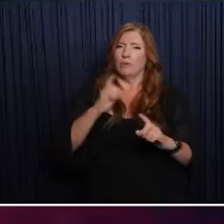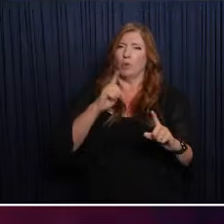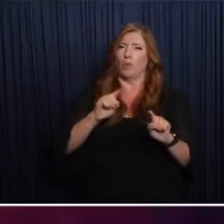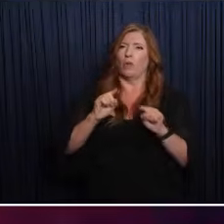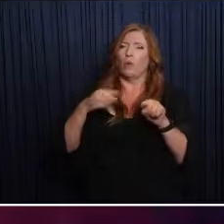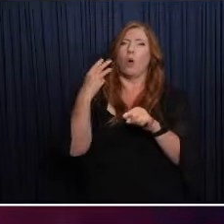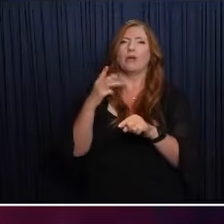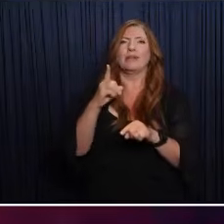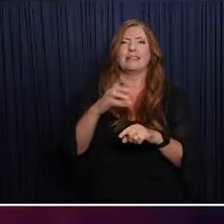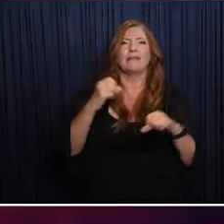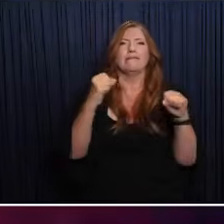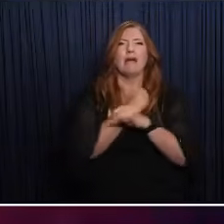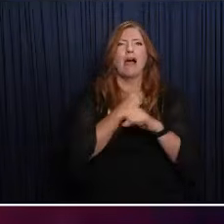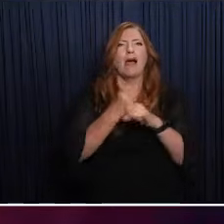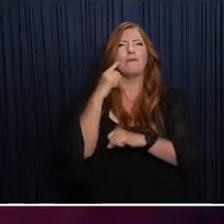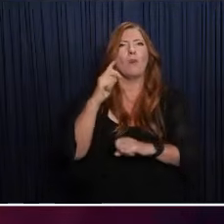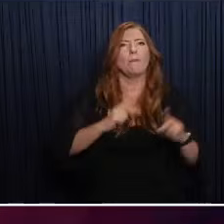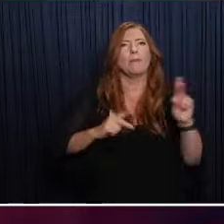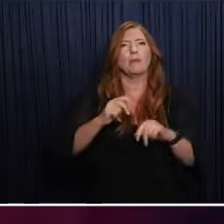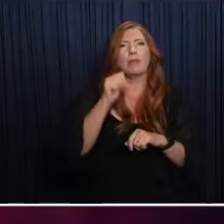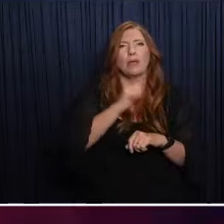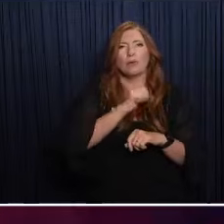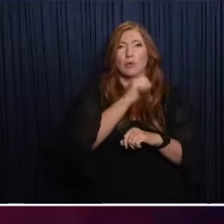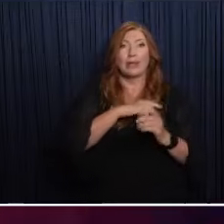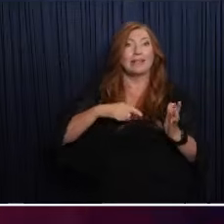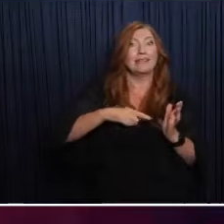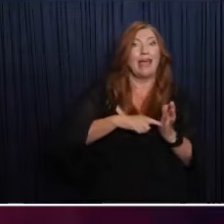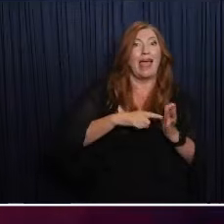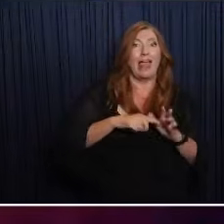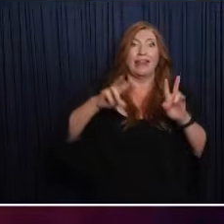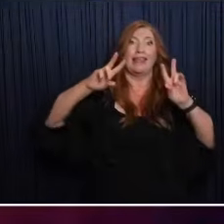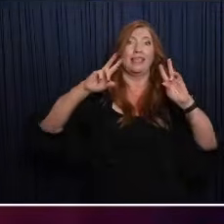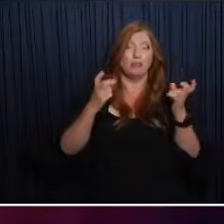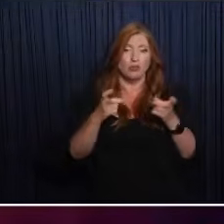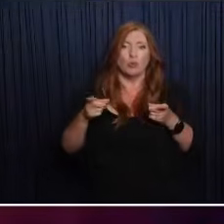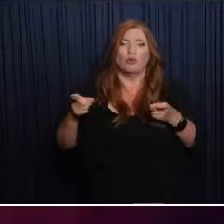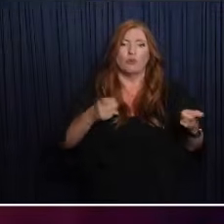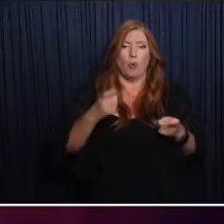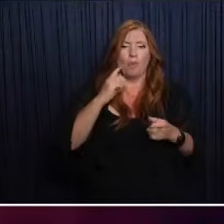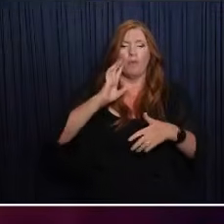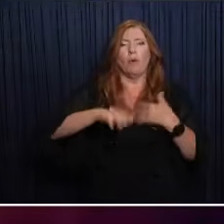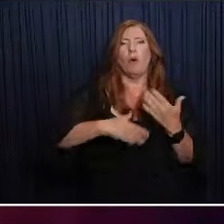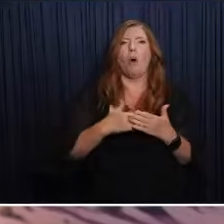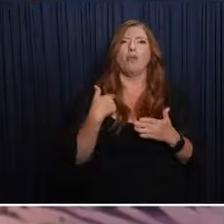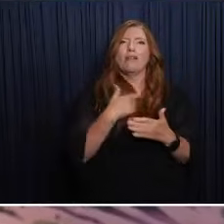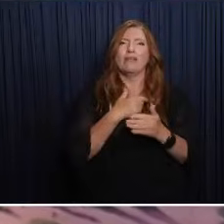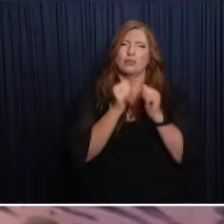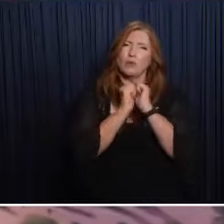CONSERVATIVISM, I UNDERSTAND OUR DEBT CHALLENGES AND I INTEND TO GO TO WASHINGTON TO FIGHT FOR